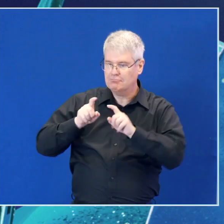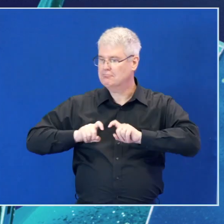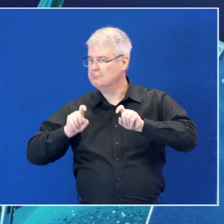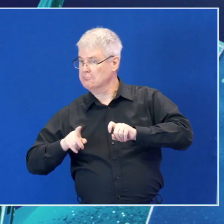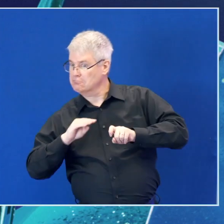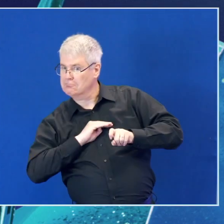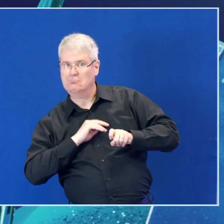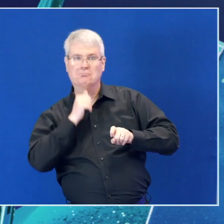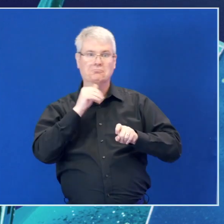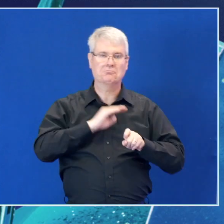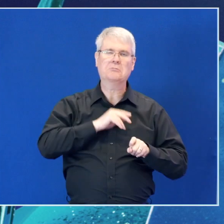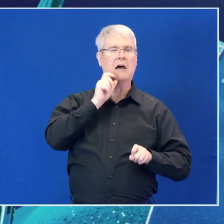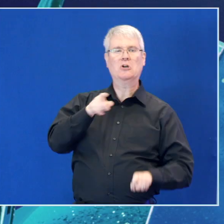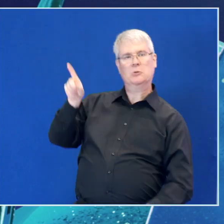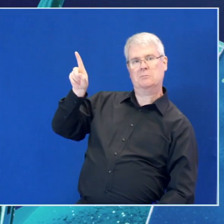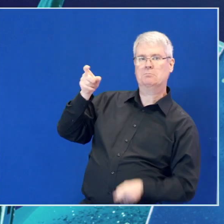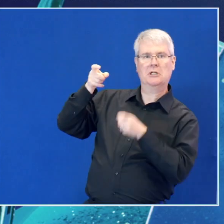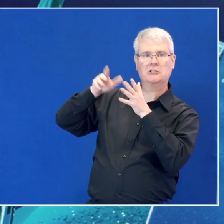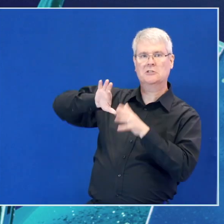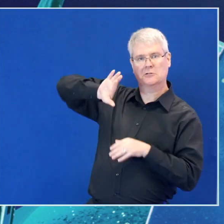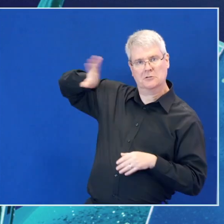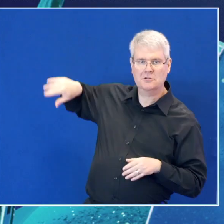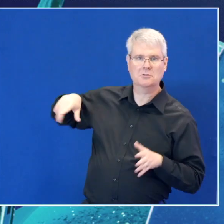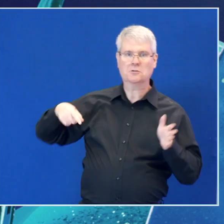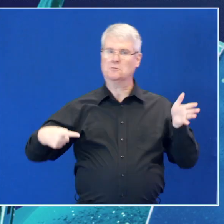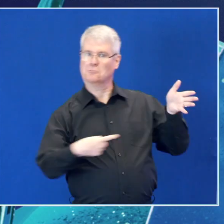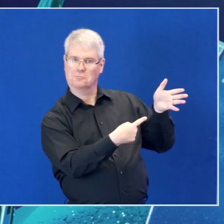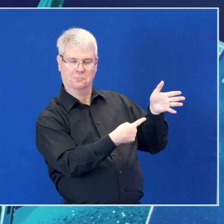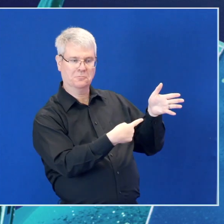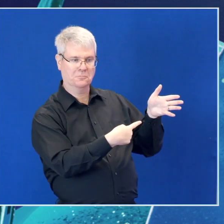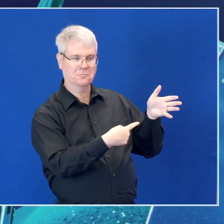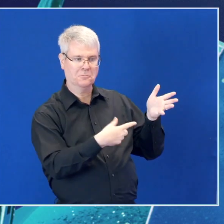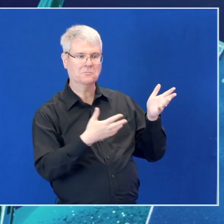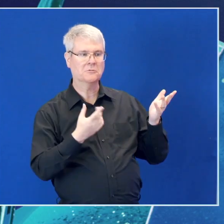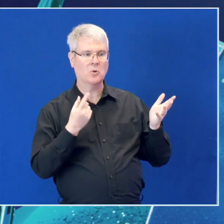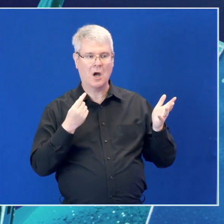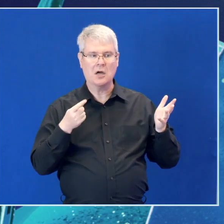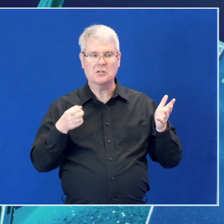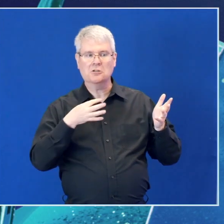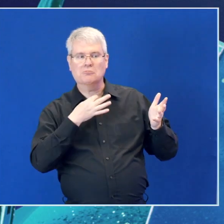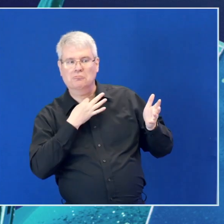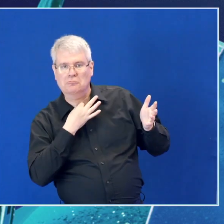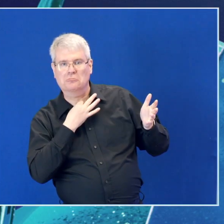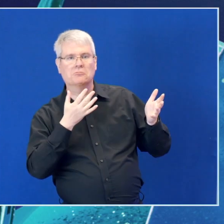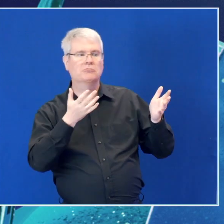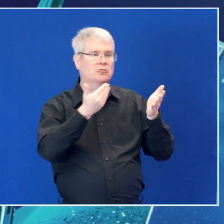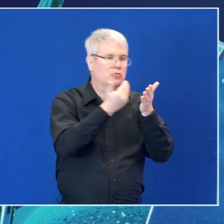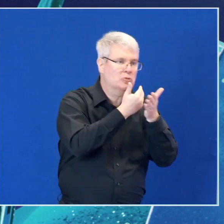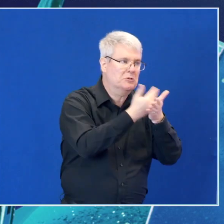to me and saying, hey, I was recently diagnosed or I'm new to the company and I'm just trying to find